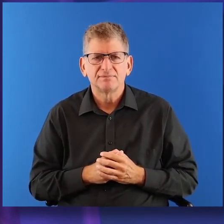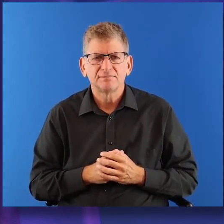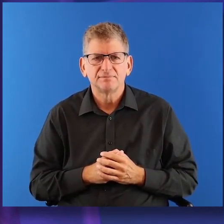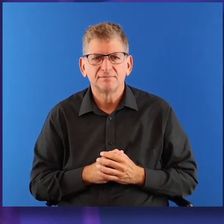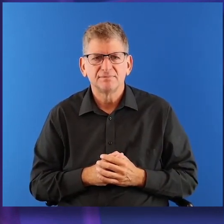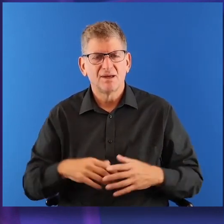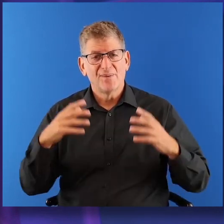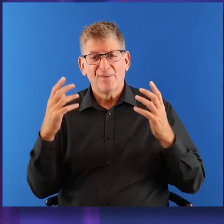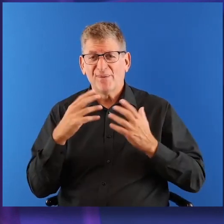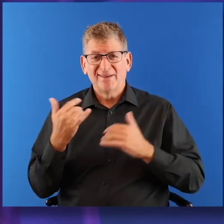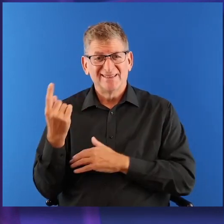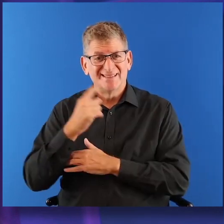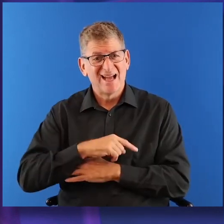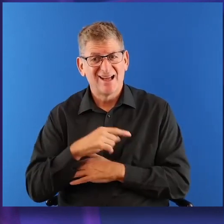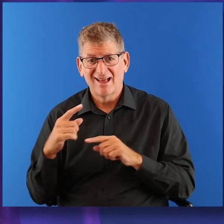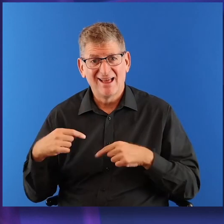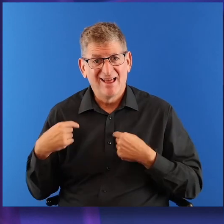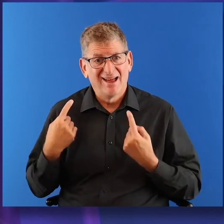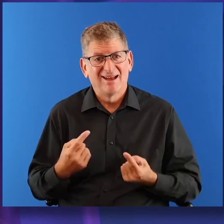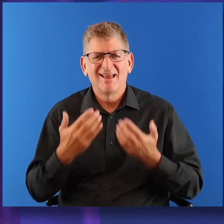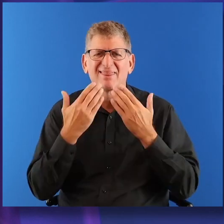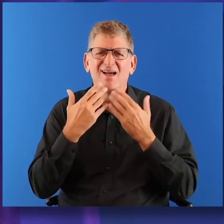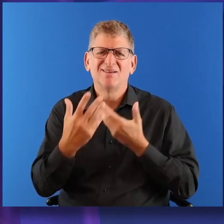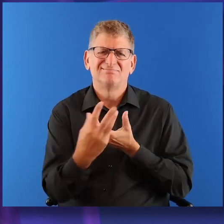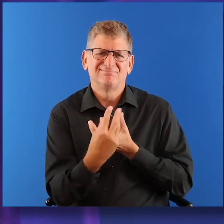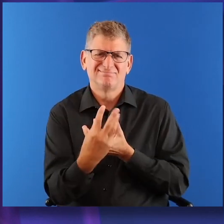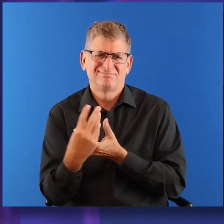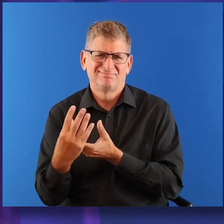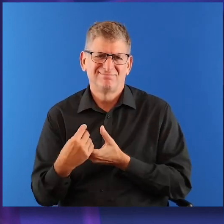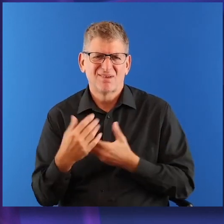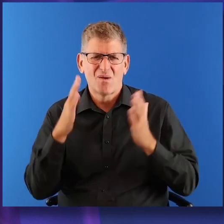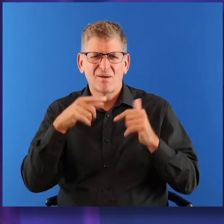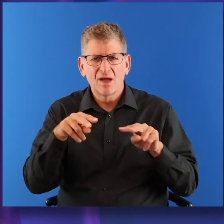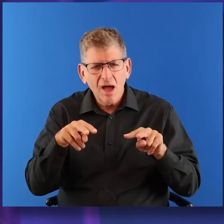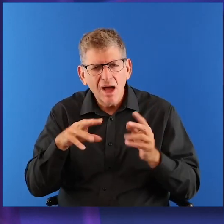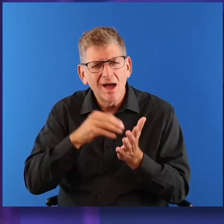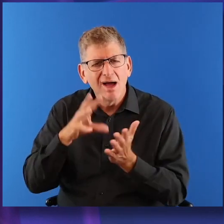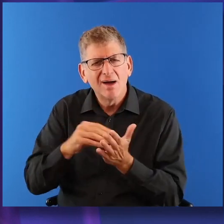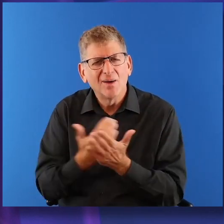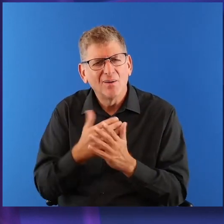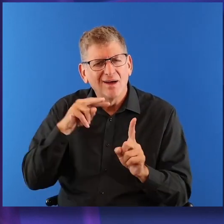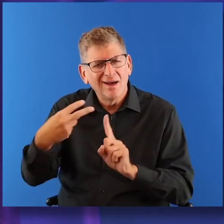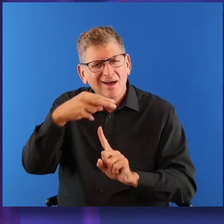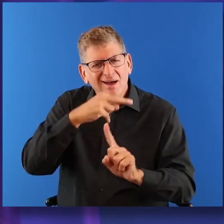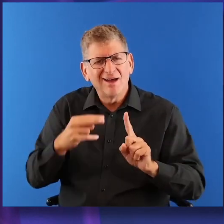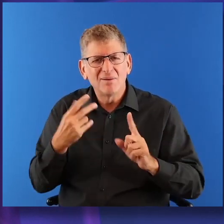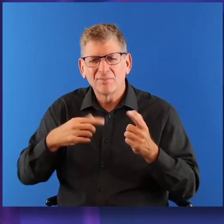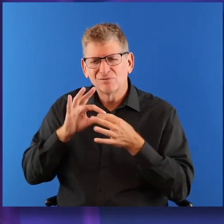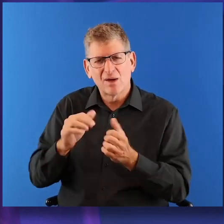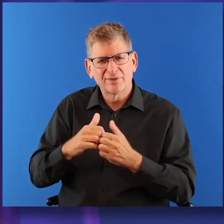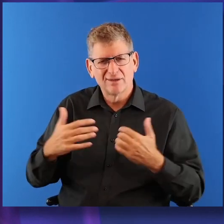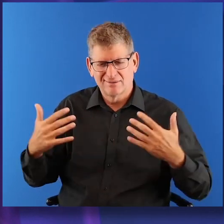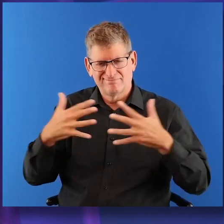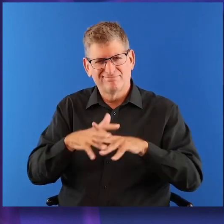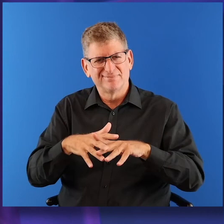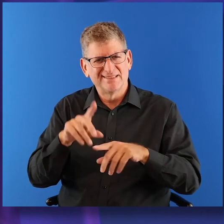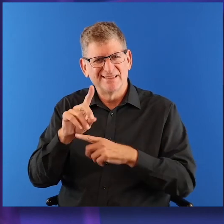What an incredible day it's been so far. Thank you for being a part of it. I hope you've gained some new insights